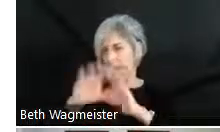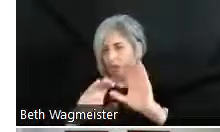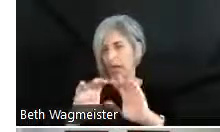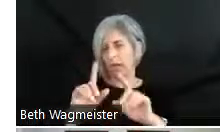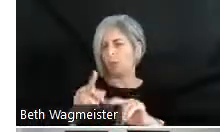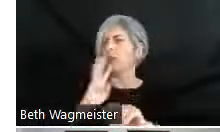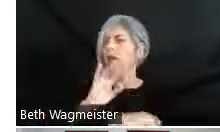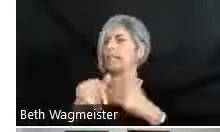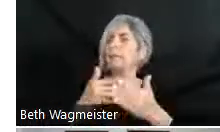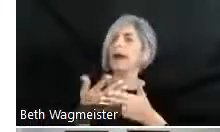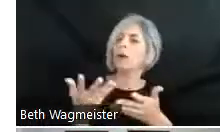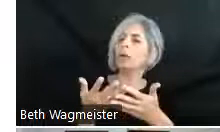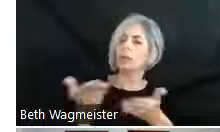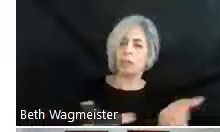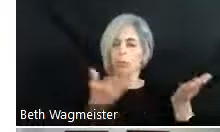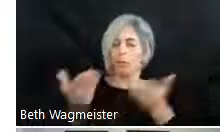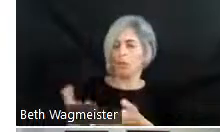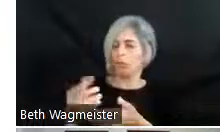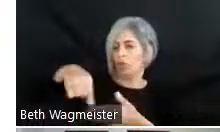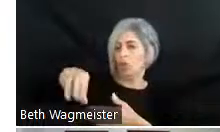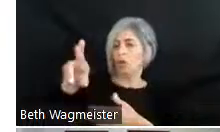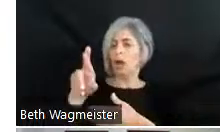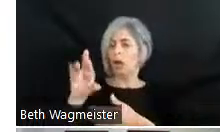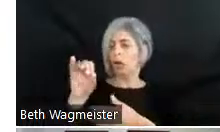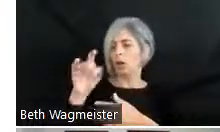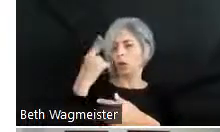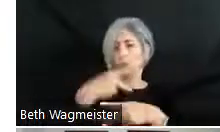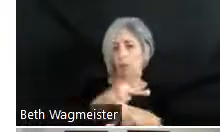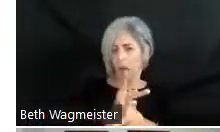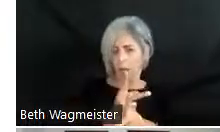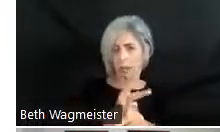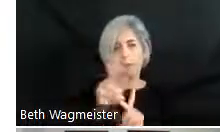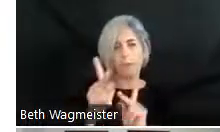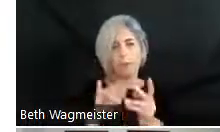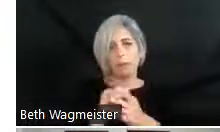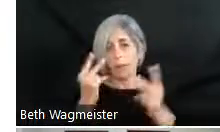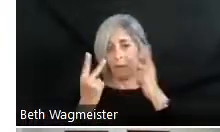talking about bringing QR codes to products so people with vision impairments can just